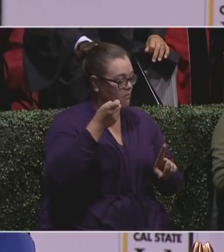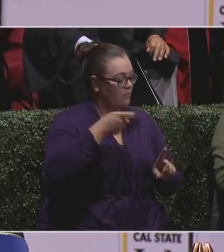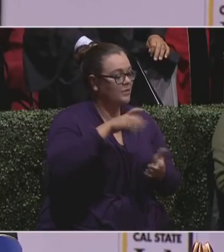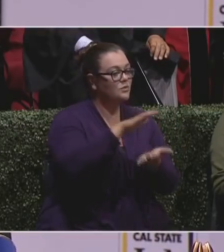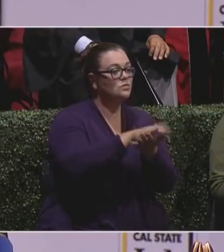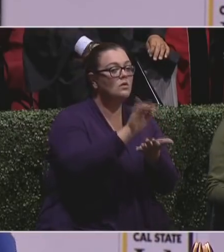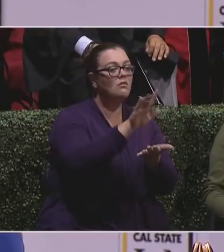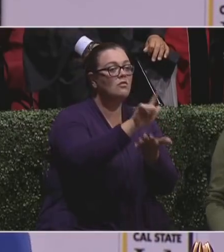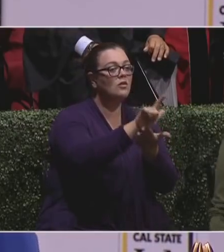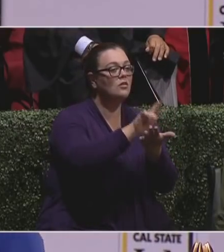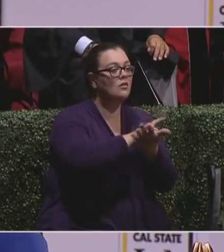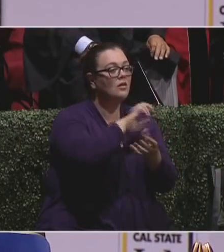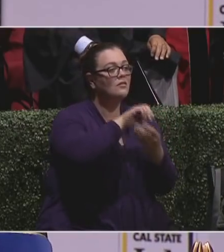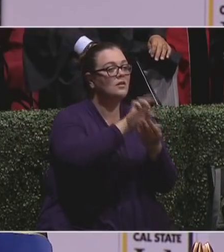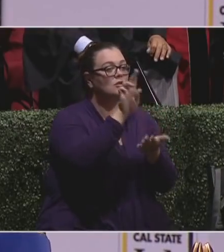MEDALLION OF EXCELLENCE FROM THE CONGRESSIONAL HISPANIC CAUCUS.